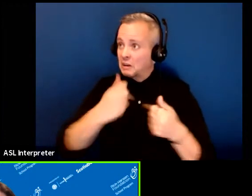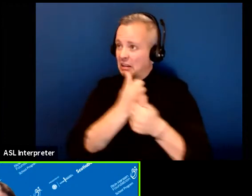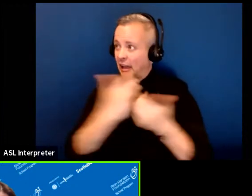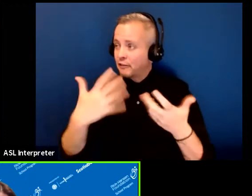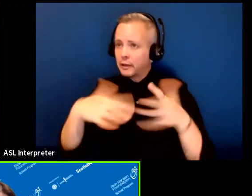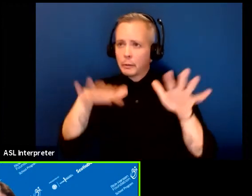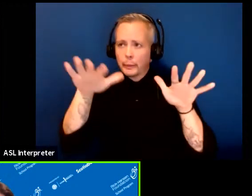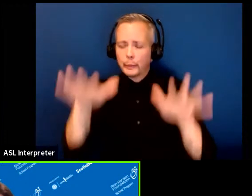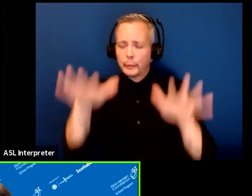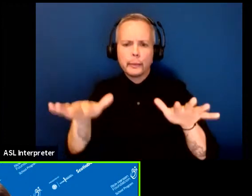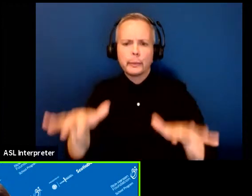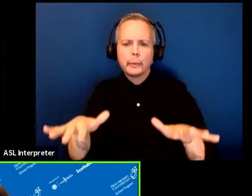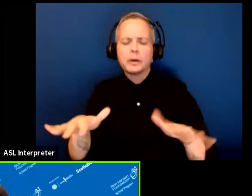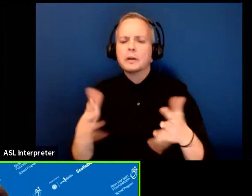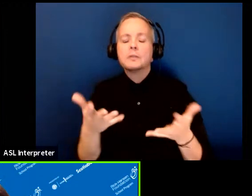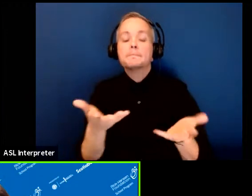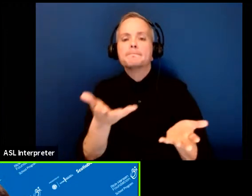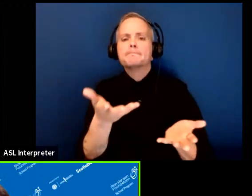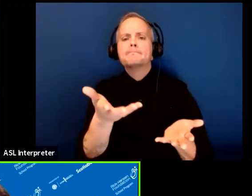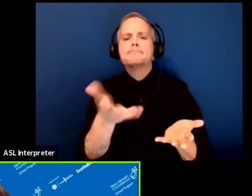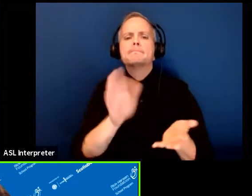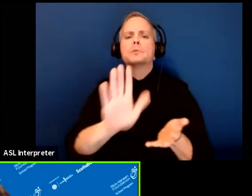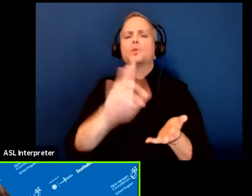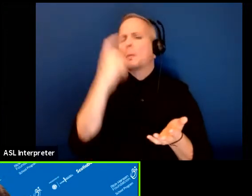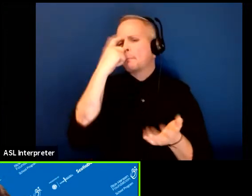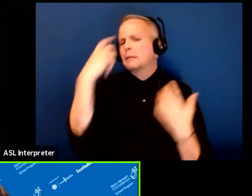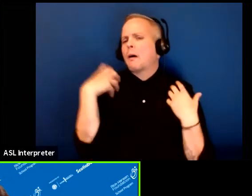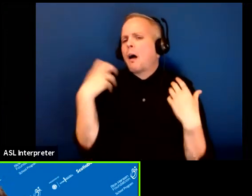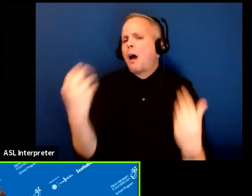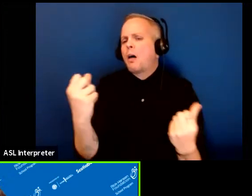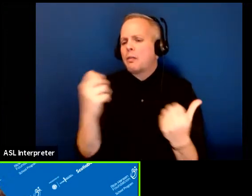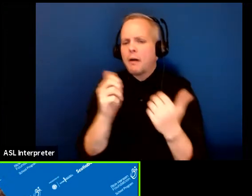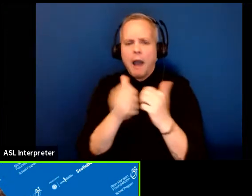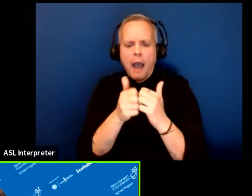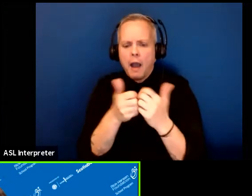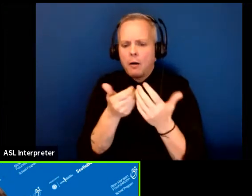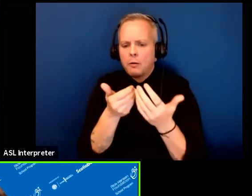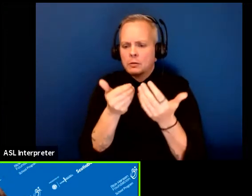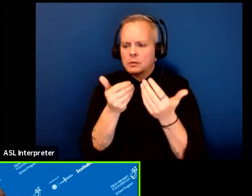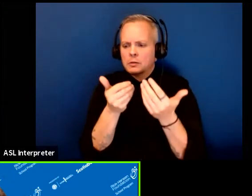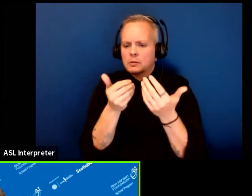DID YOU MAINTAIN YOUR MENTAL HEALTH AND WHO OR WHAT DID YOU